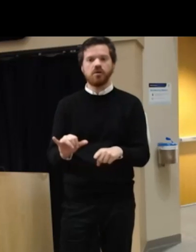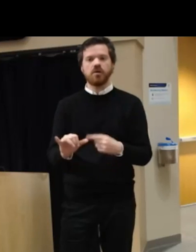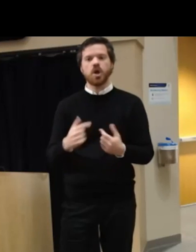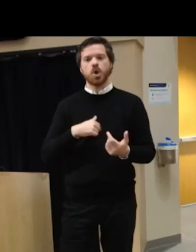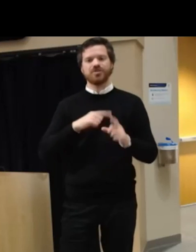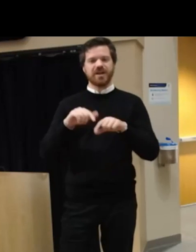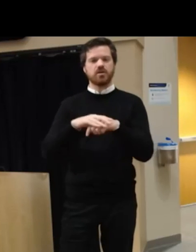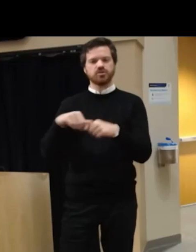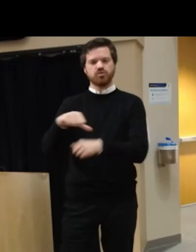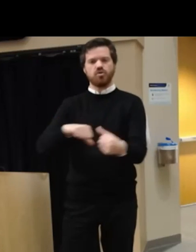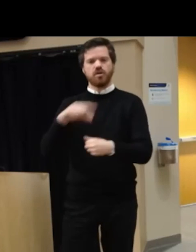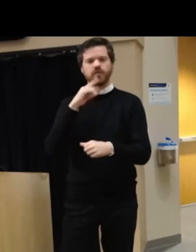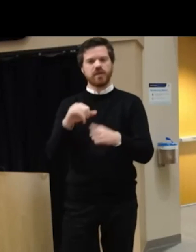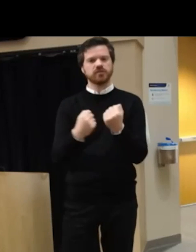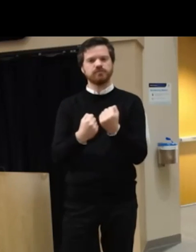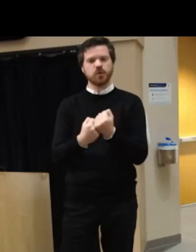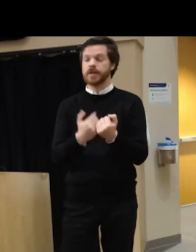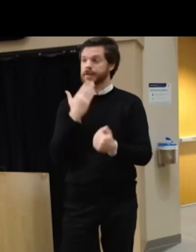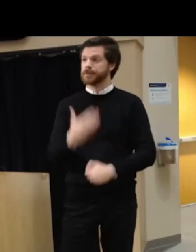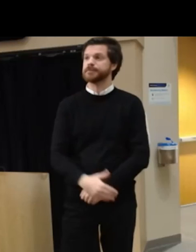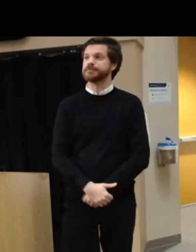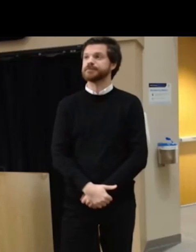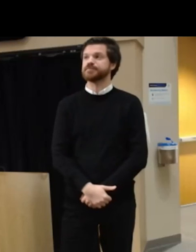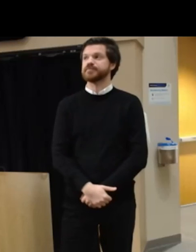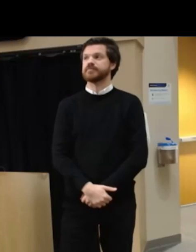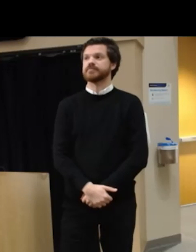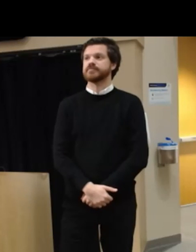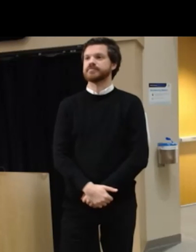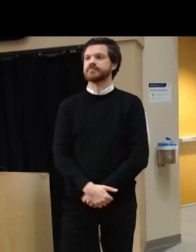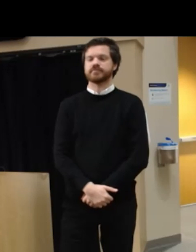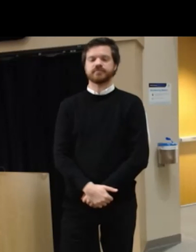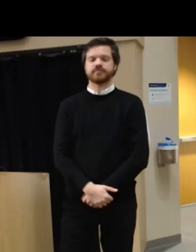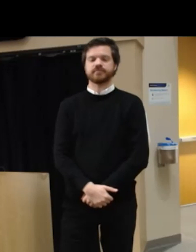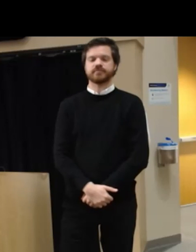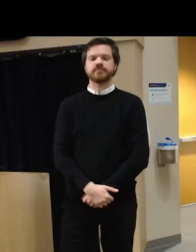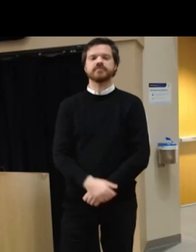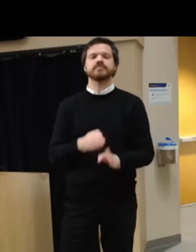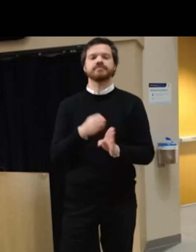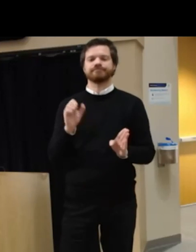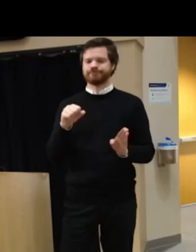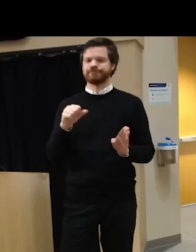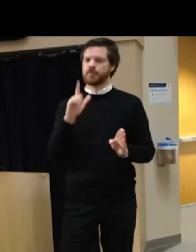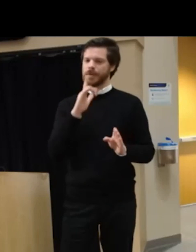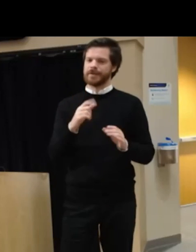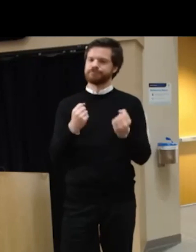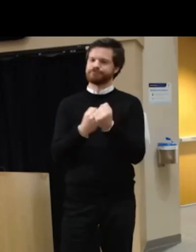on each other for that support thank you yeah I would I would amplify that peer support and